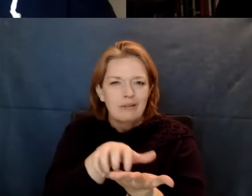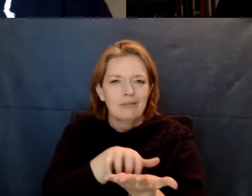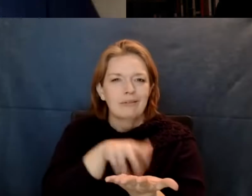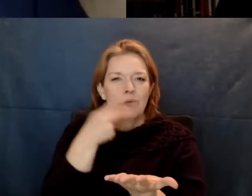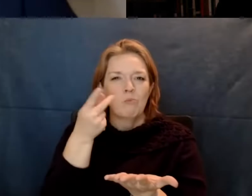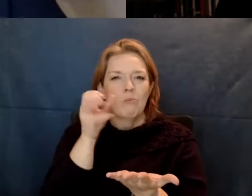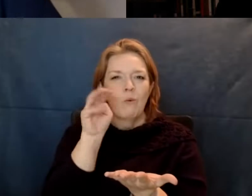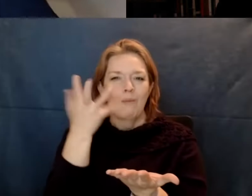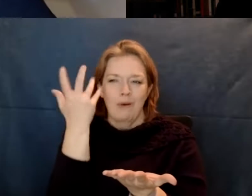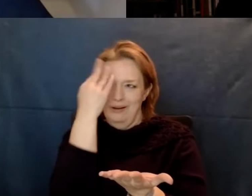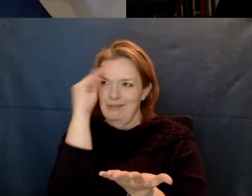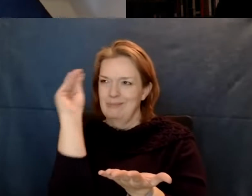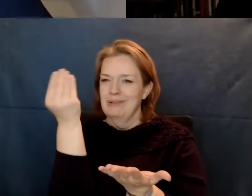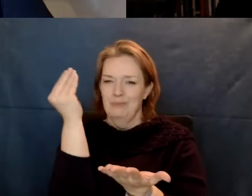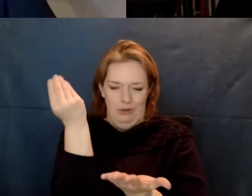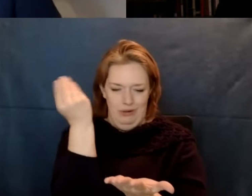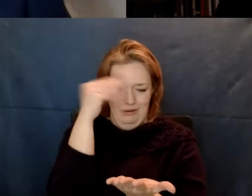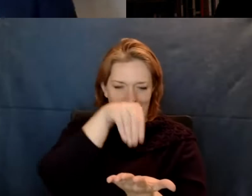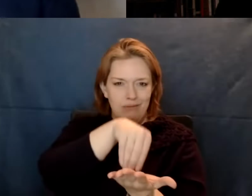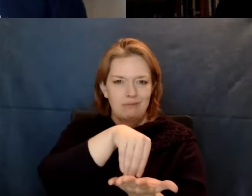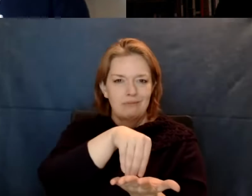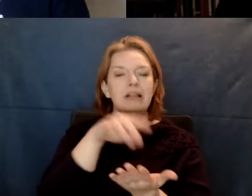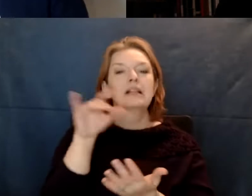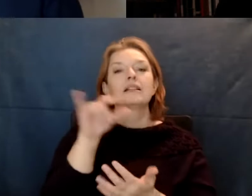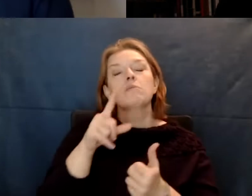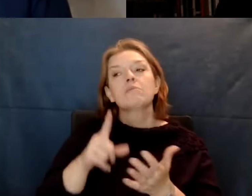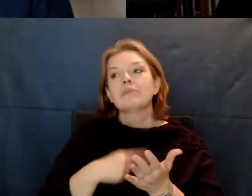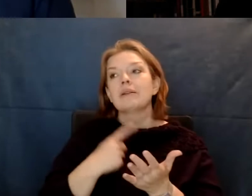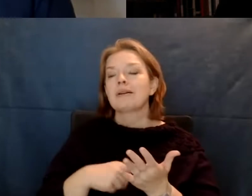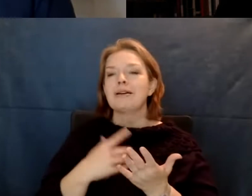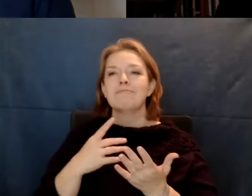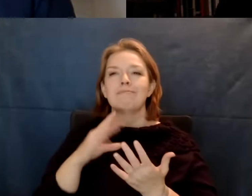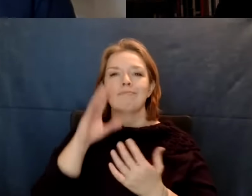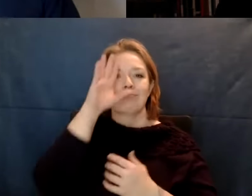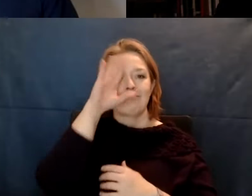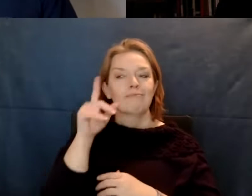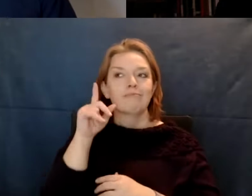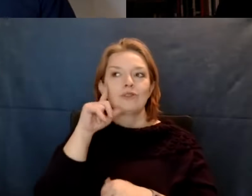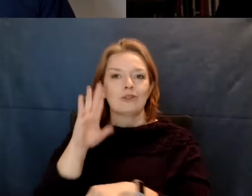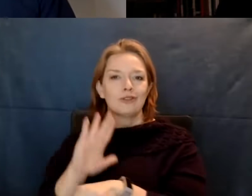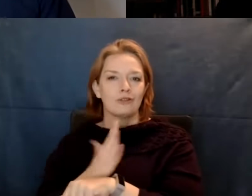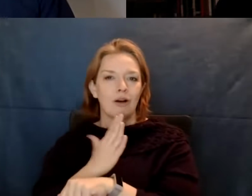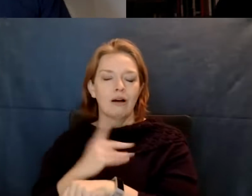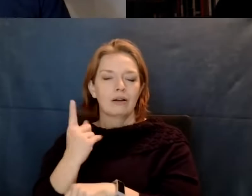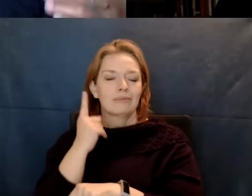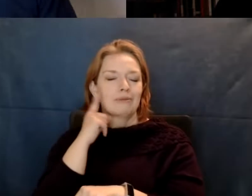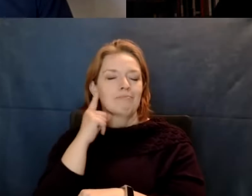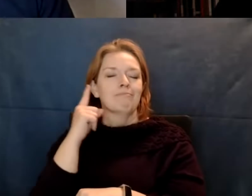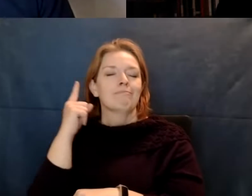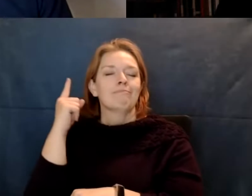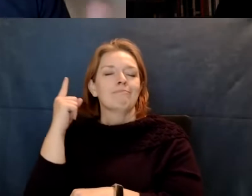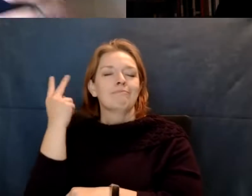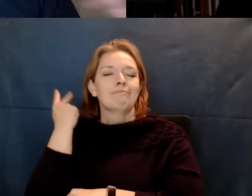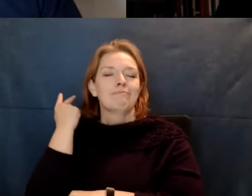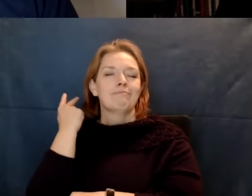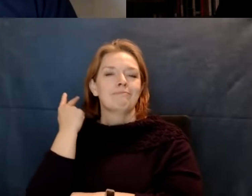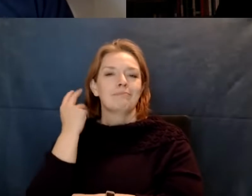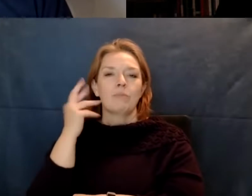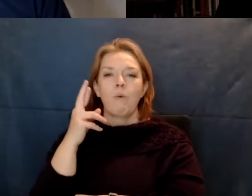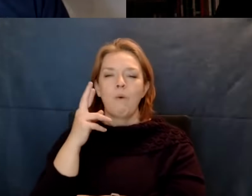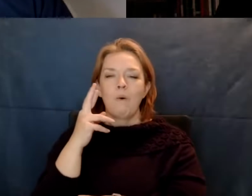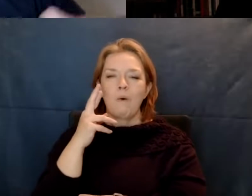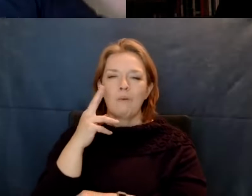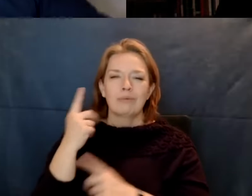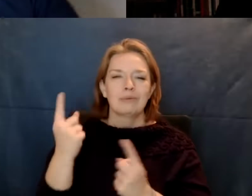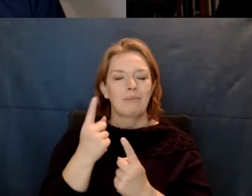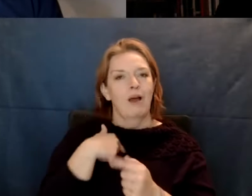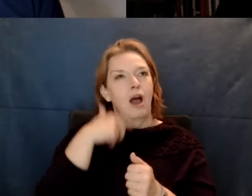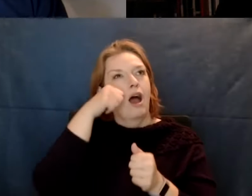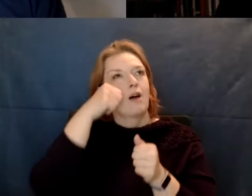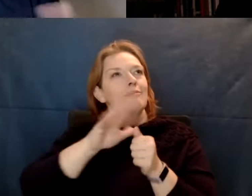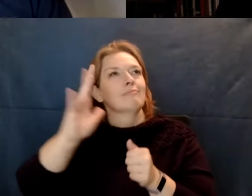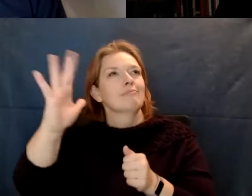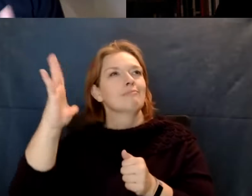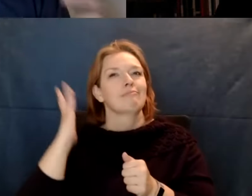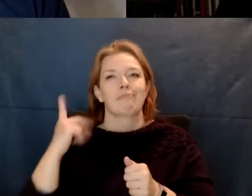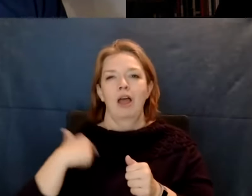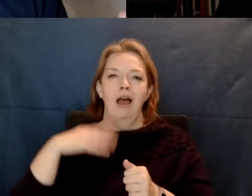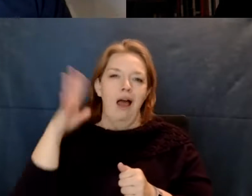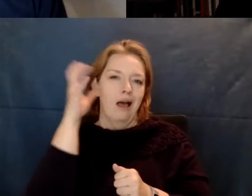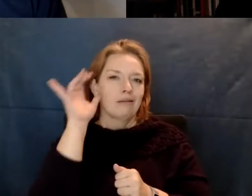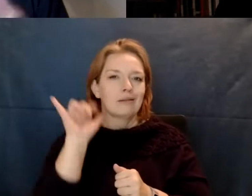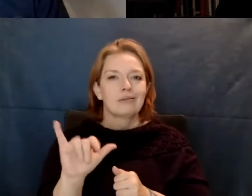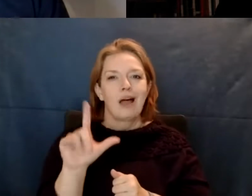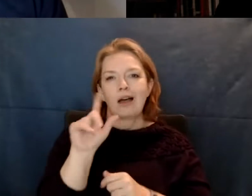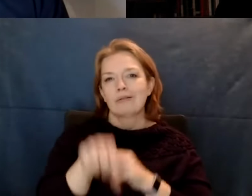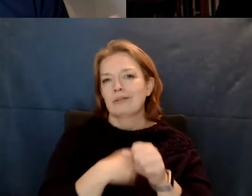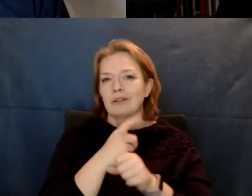when we hear a song or an album that we were listening to in 2010 and it transports us